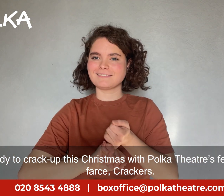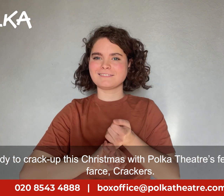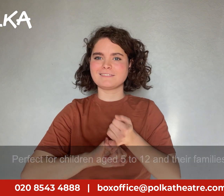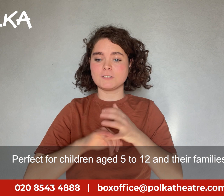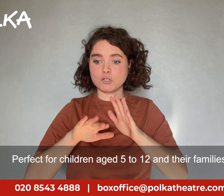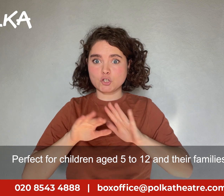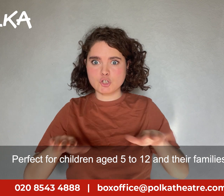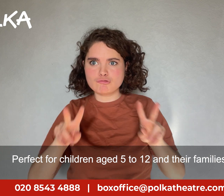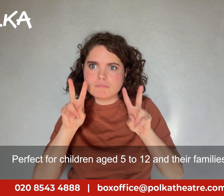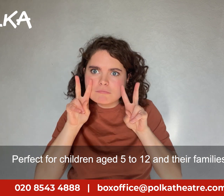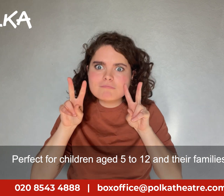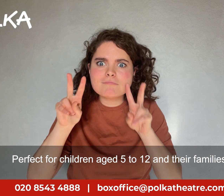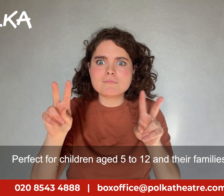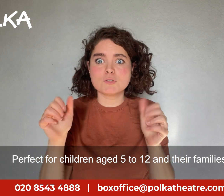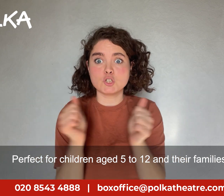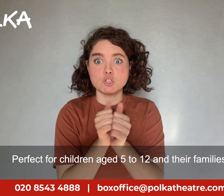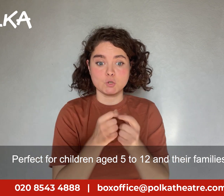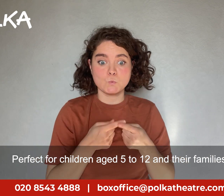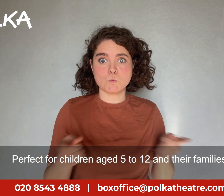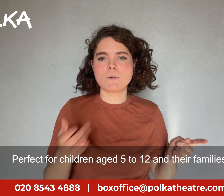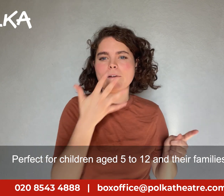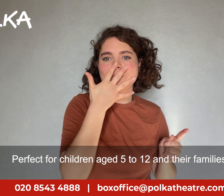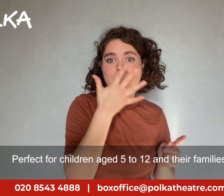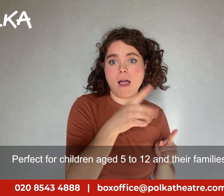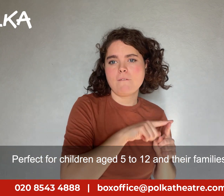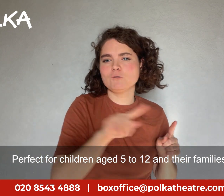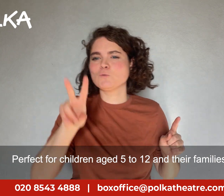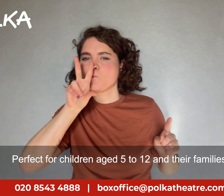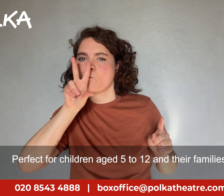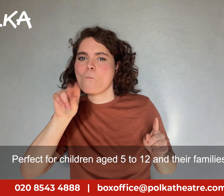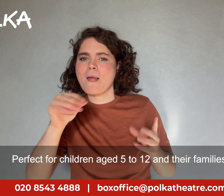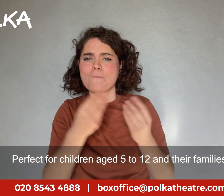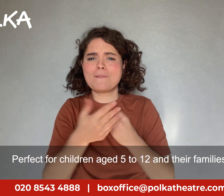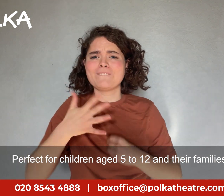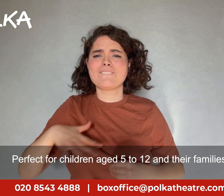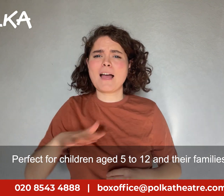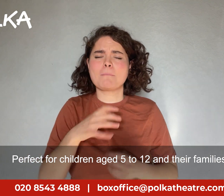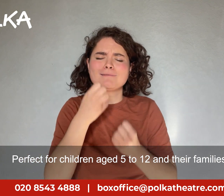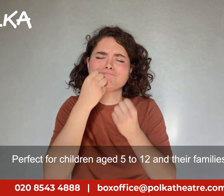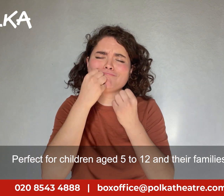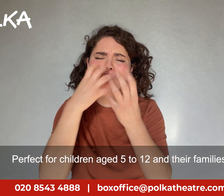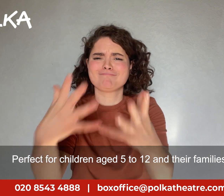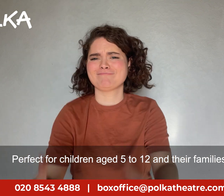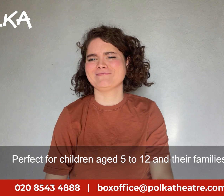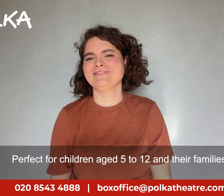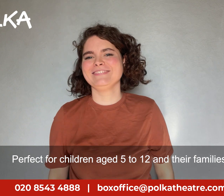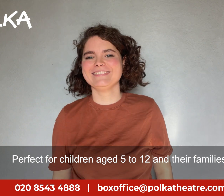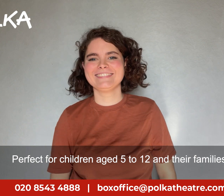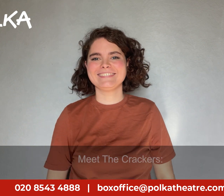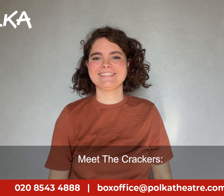Perfect for children aged 5 to 12 and their families